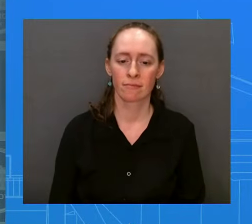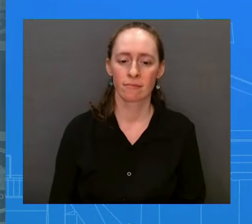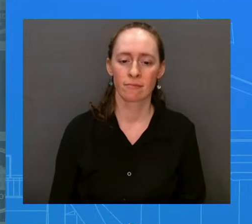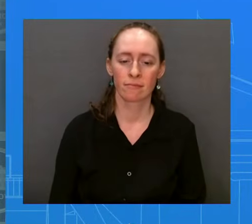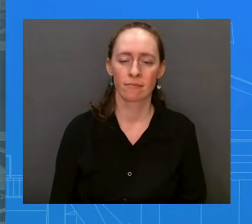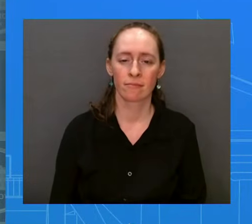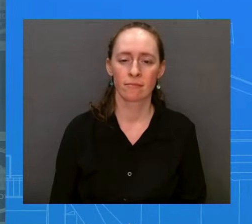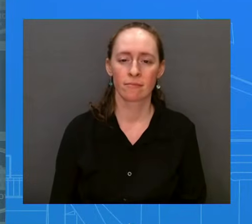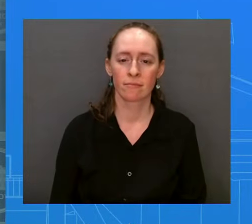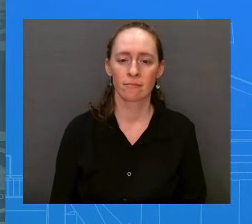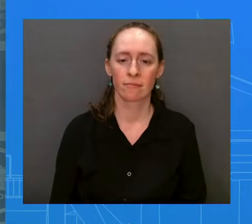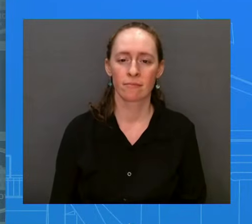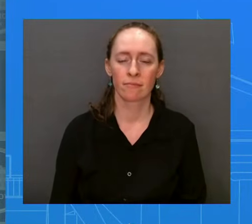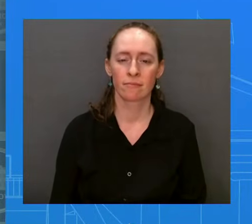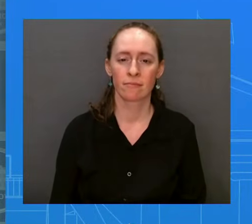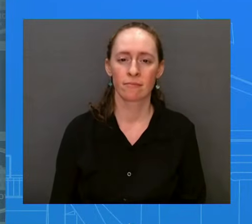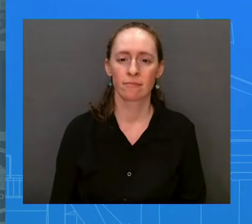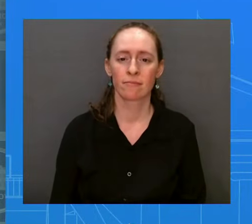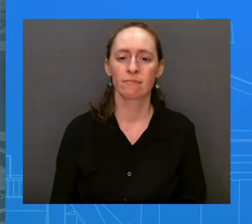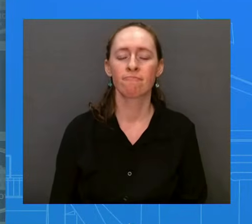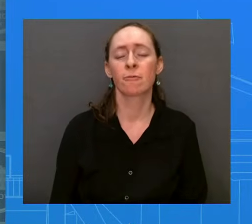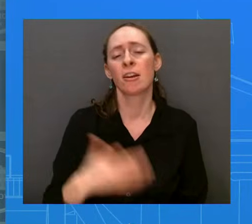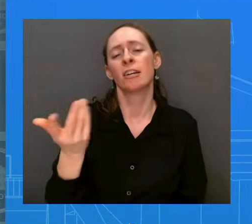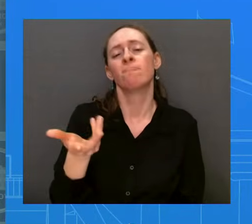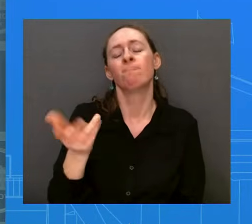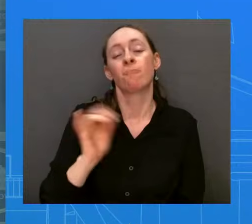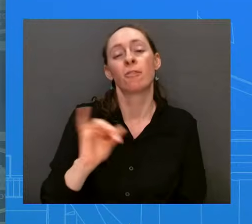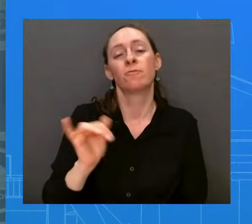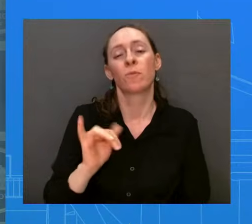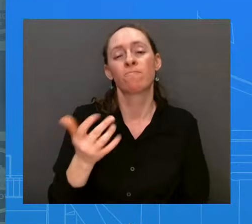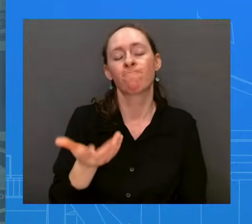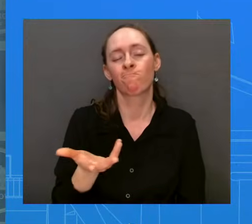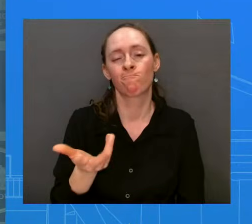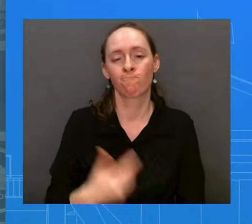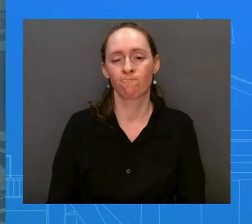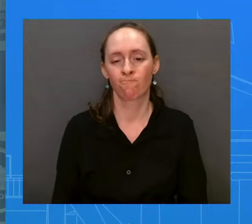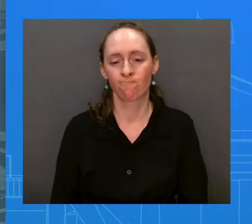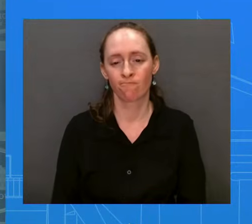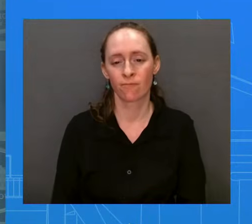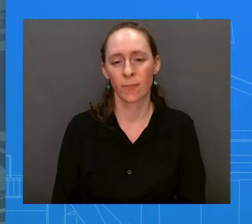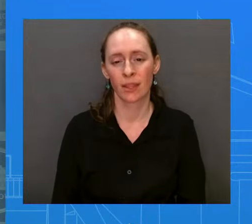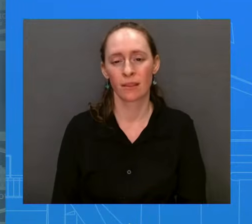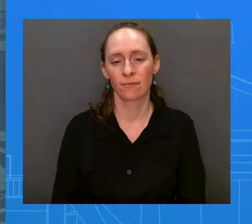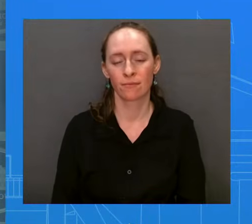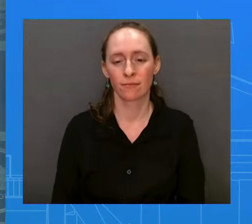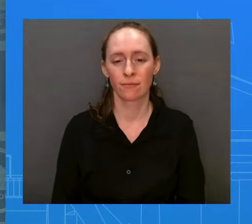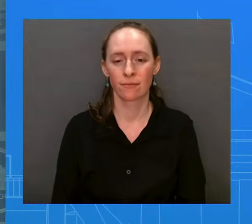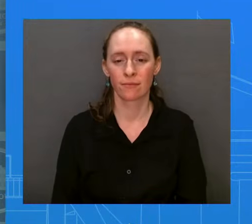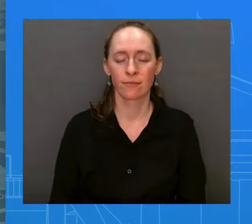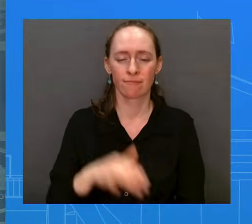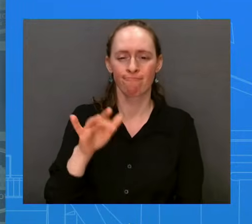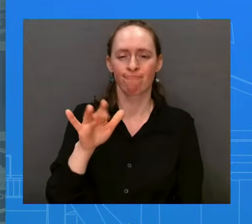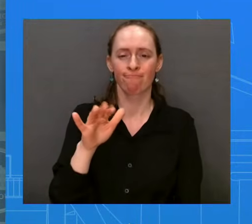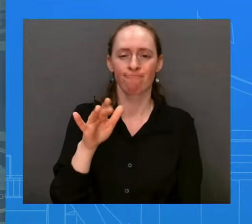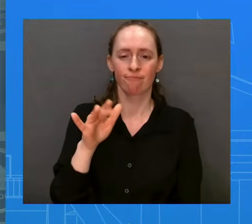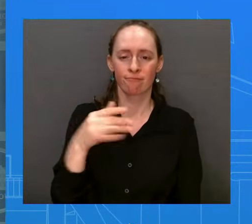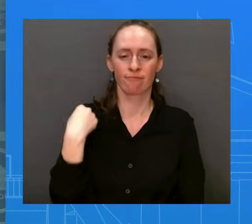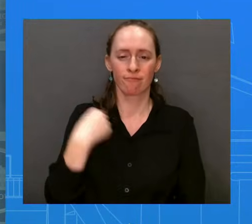a lot to our ability to tract [sic] to track, detect, and engage. Having come from the Pentagon,